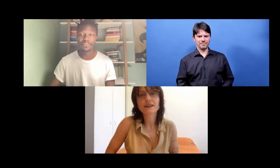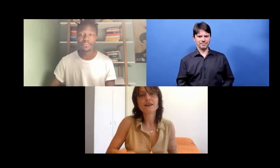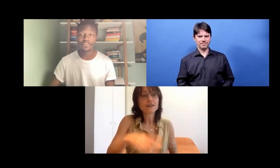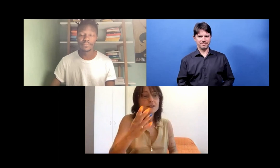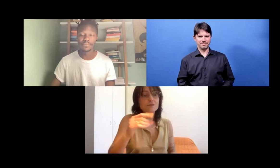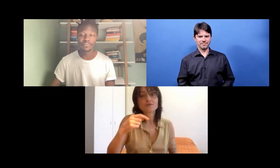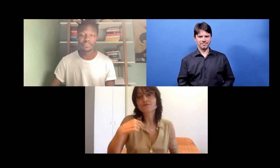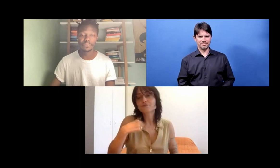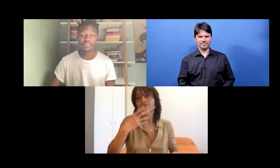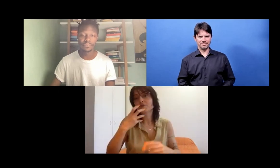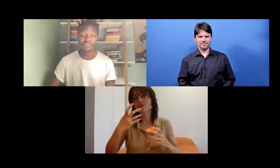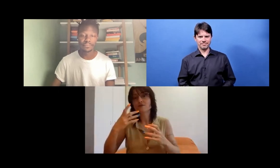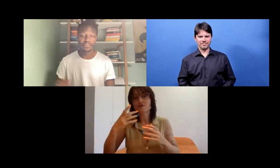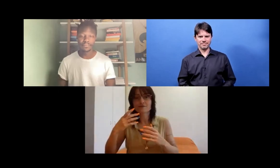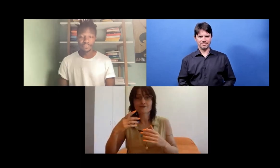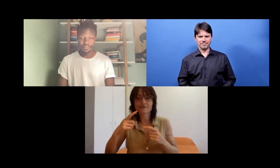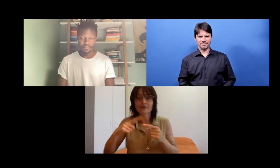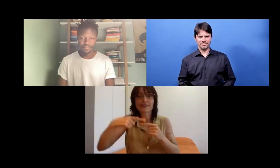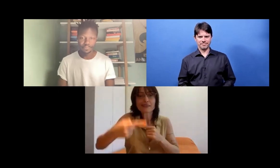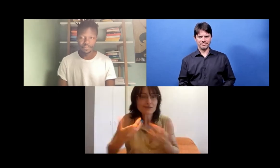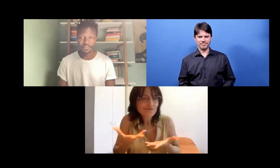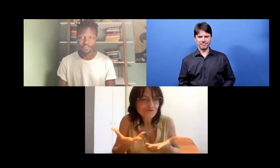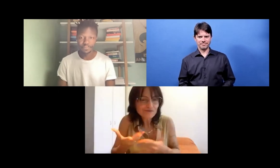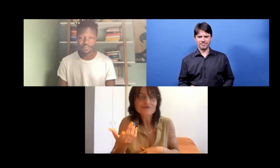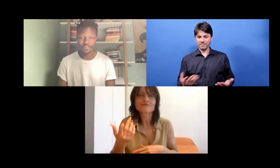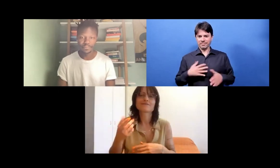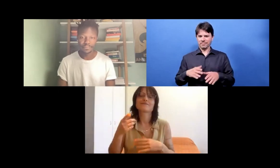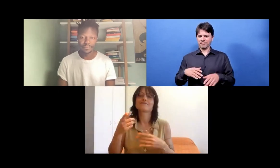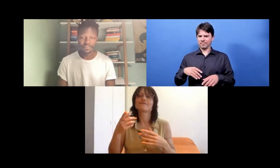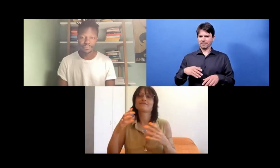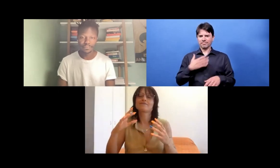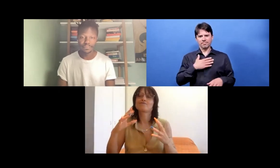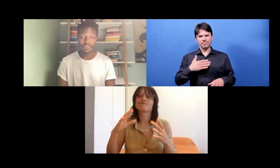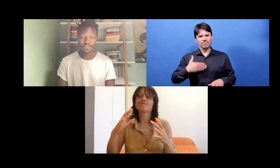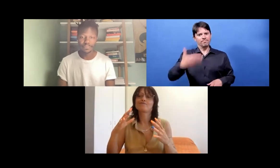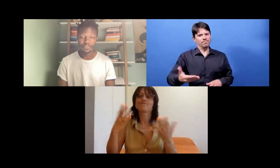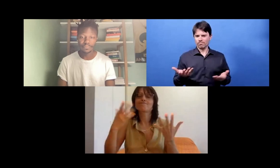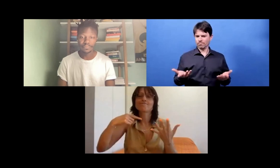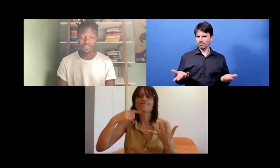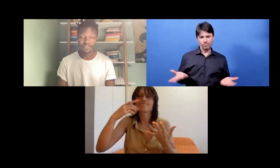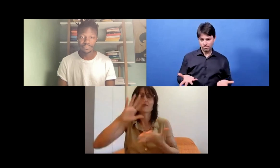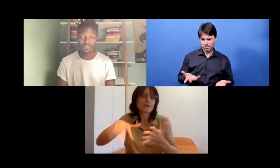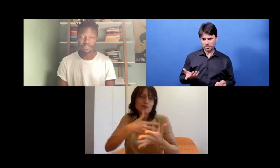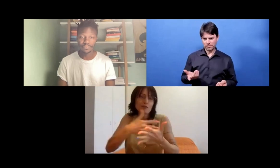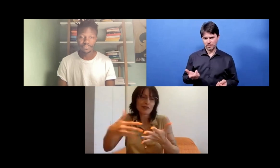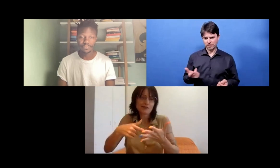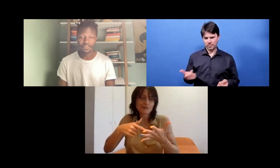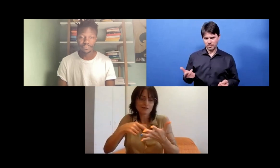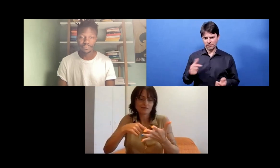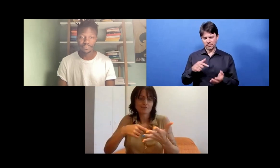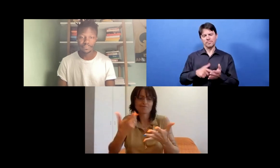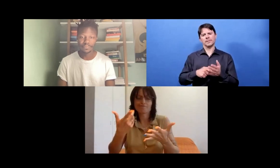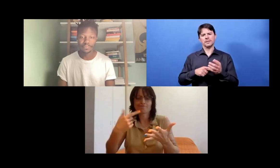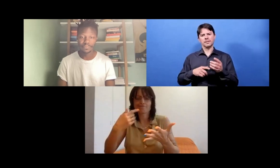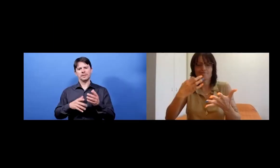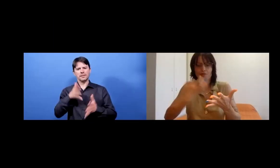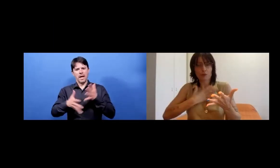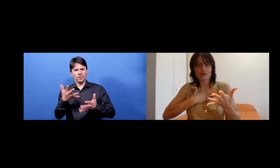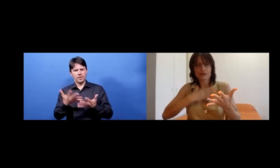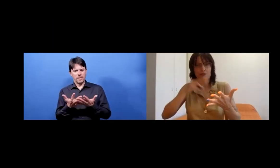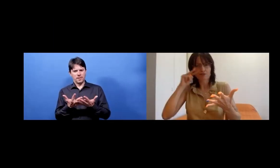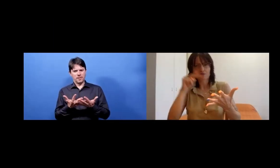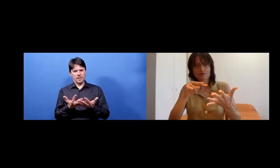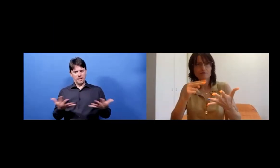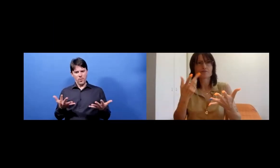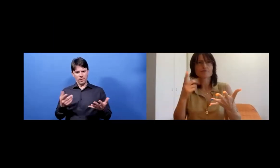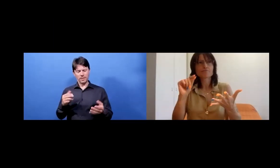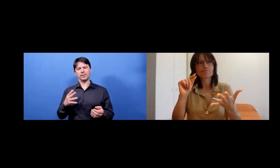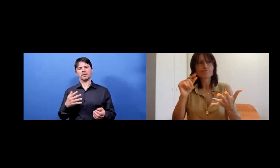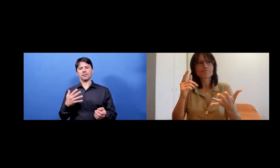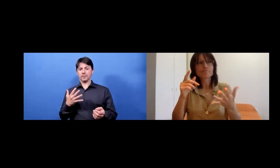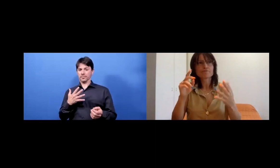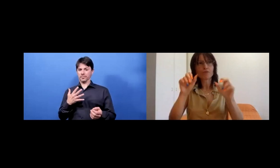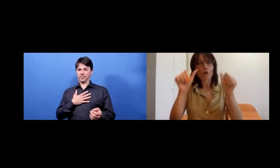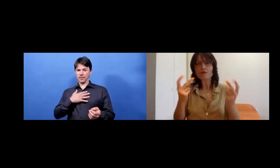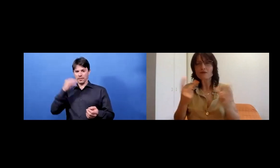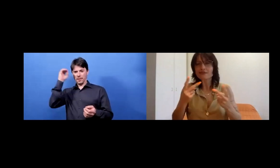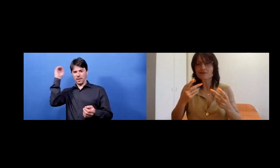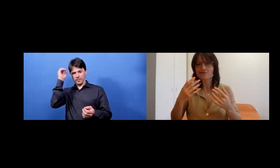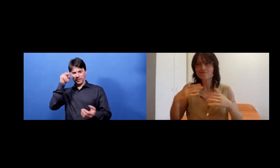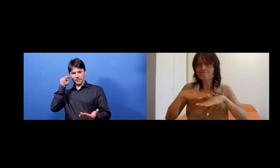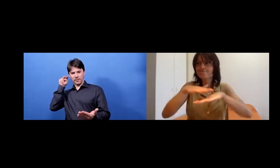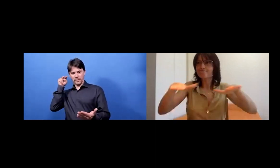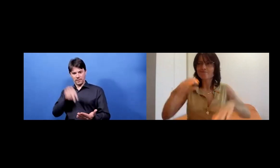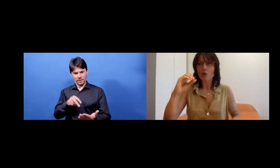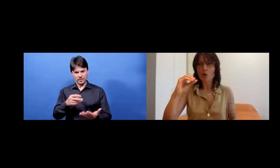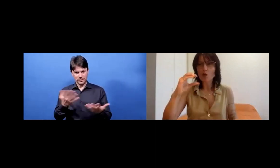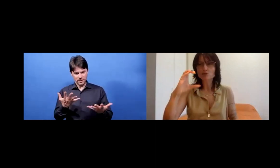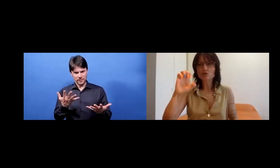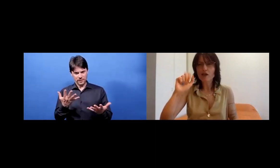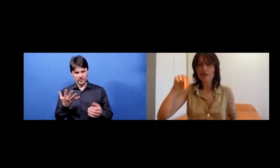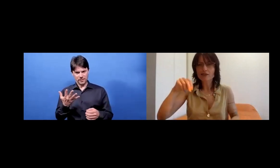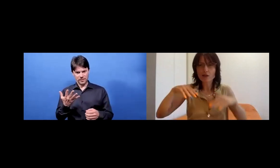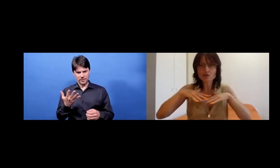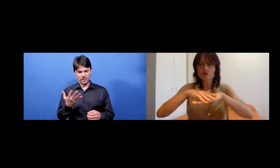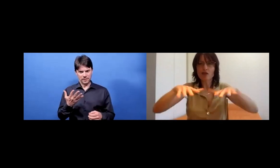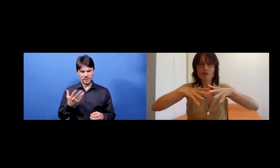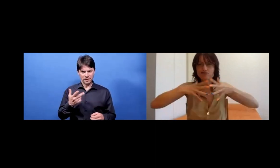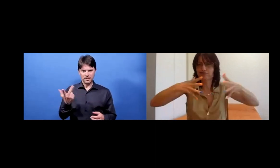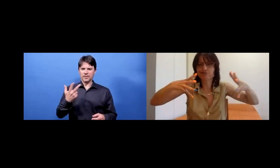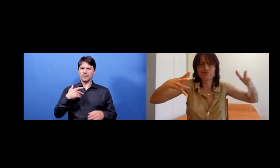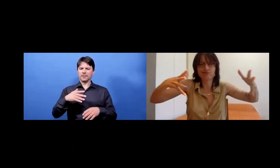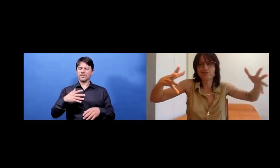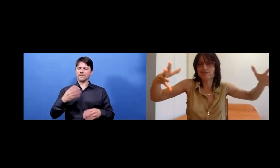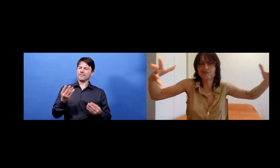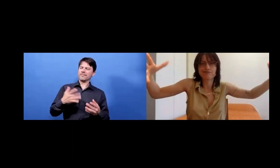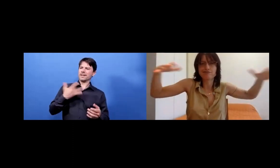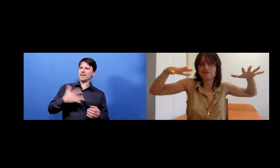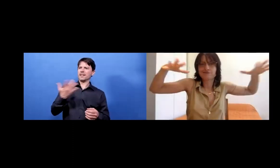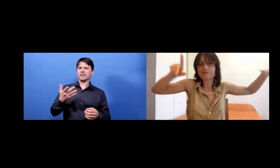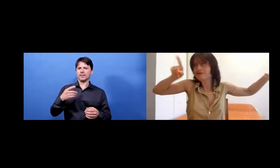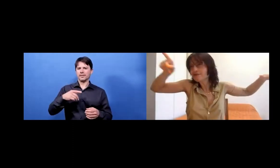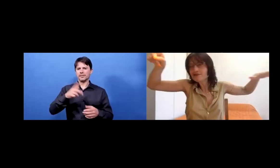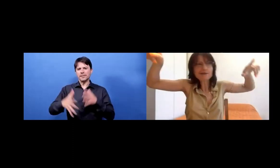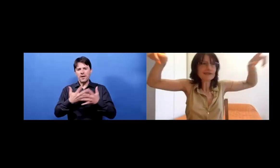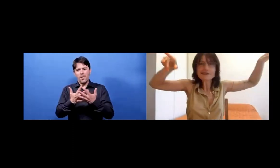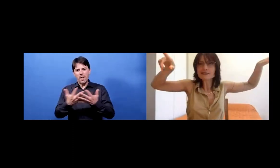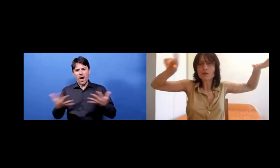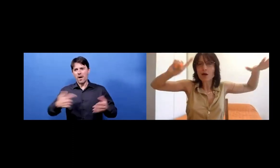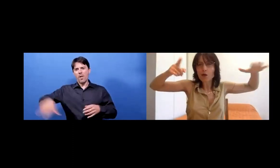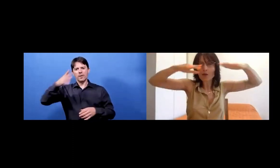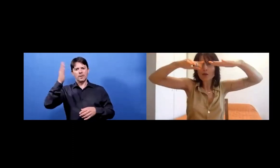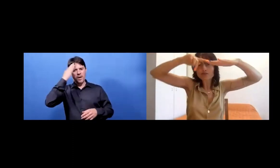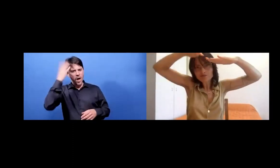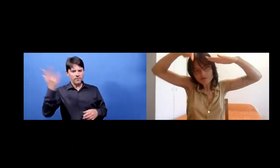Well, I want to announce our next presenter. Sign language for me is an ocean. So generous and wide, extensive, deep,